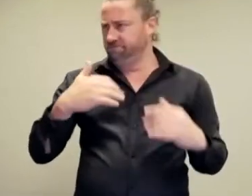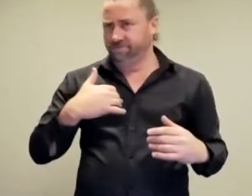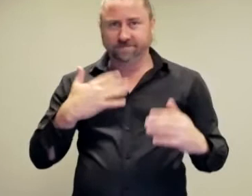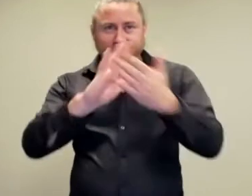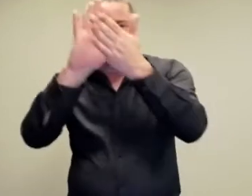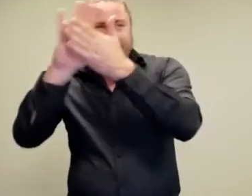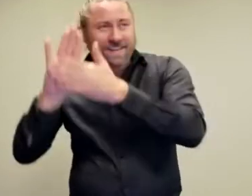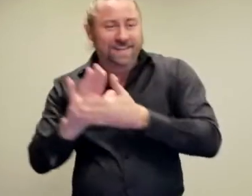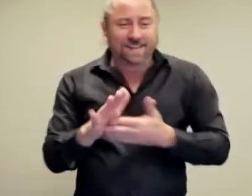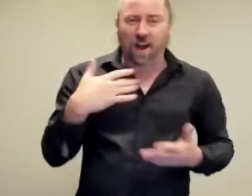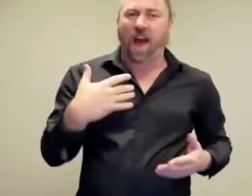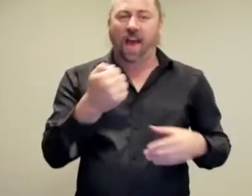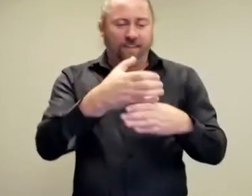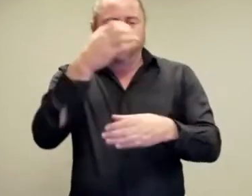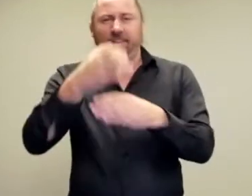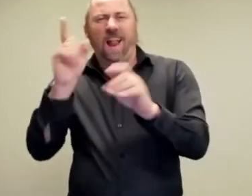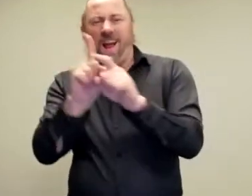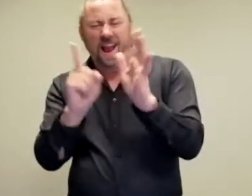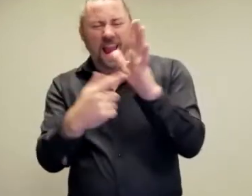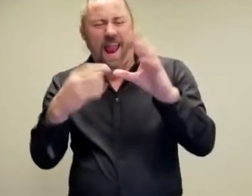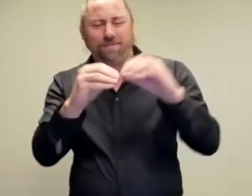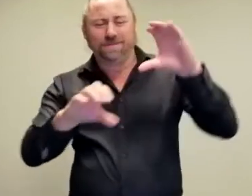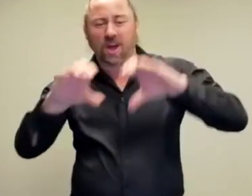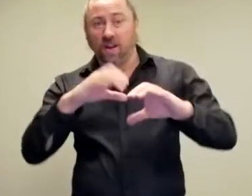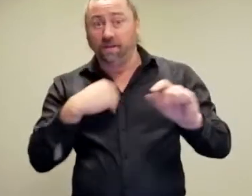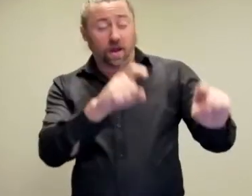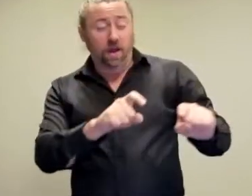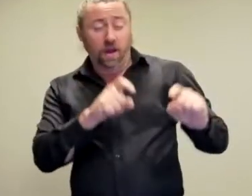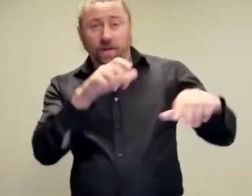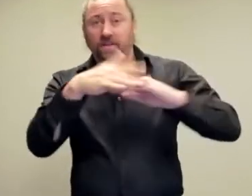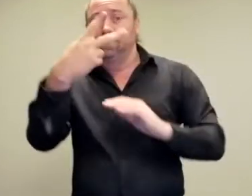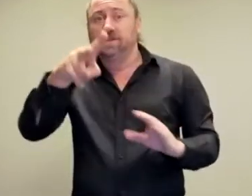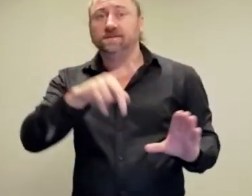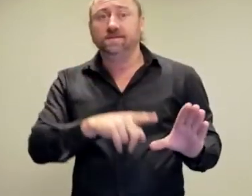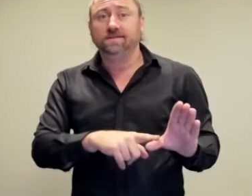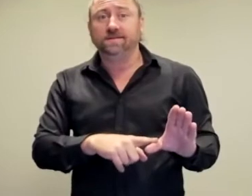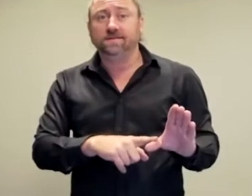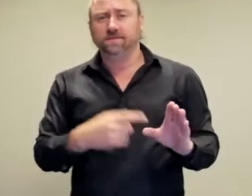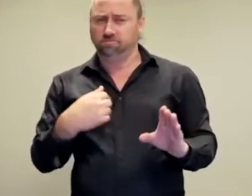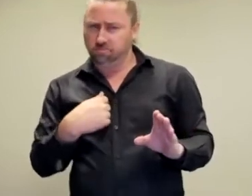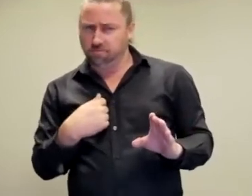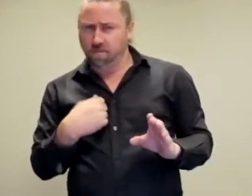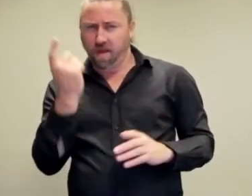laboratory vessels I’ve stored for over 20 years and decided to fuse them with painting.